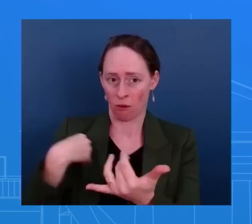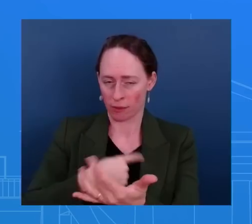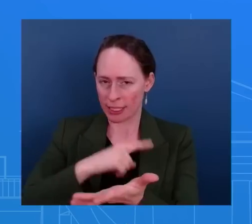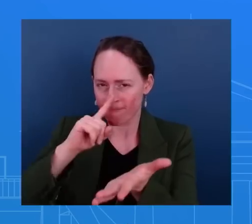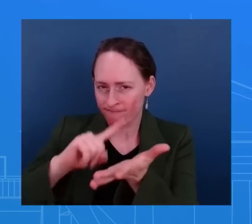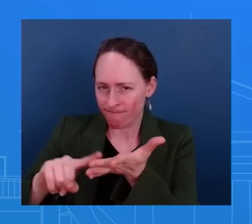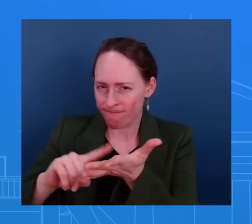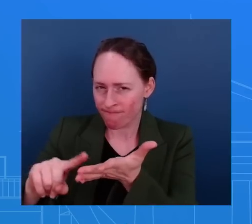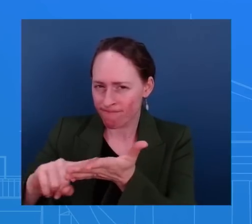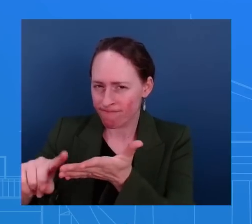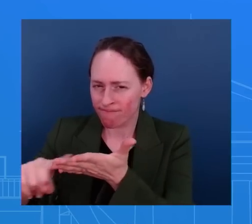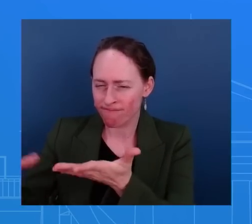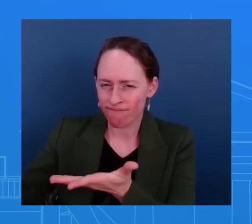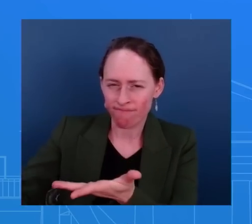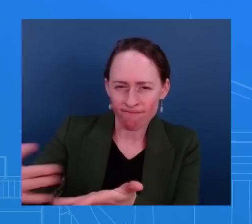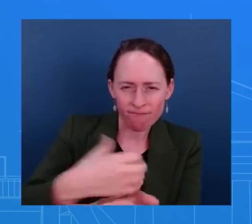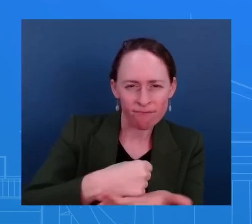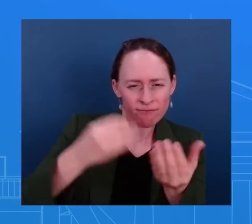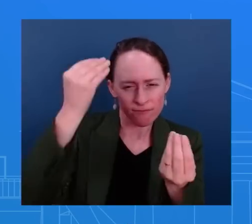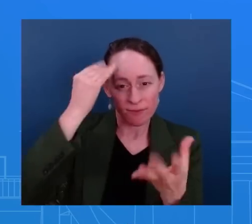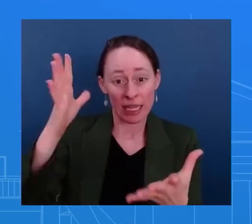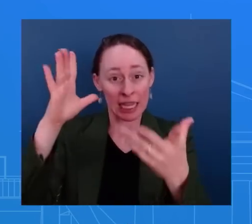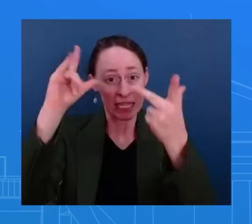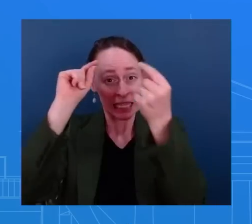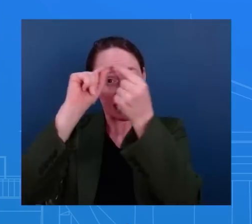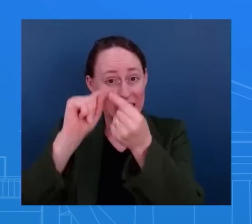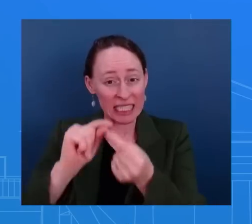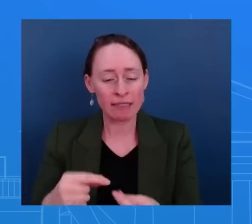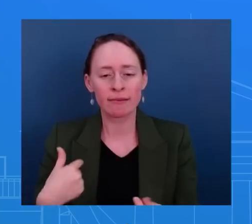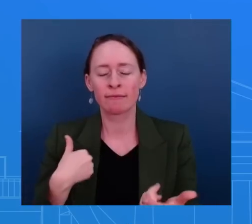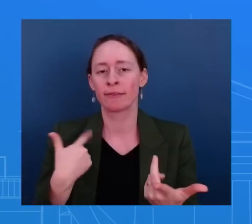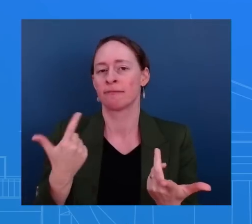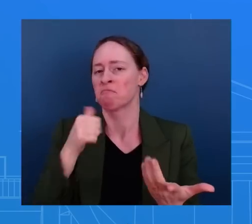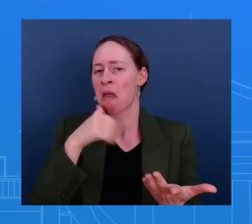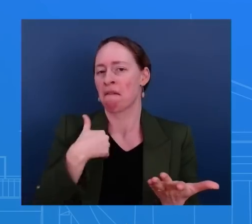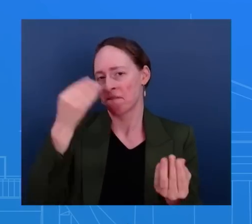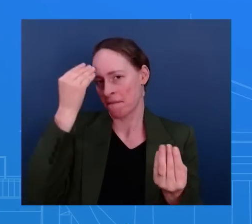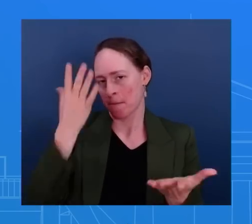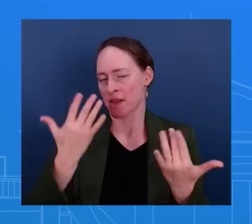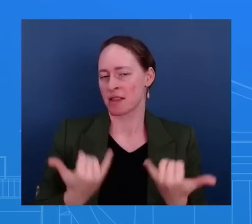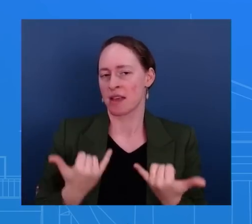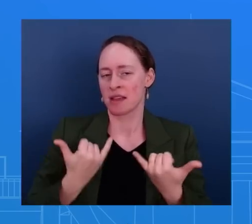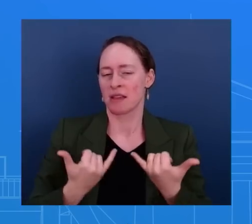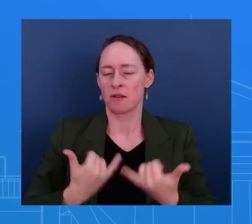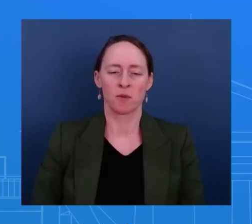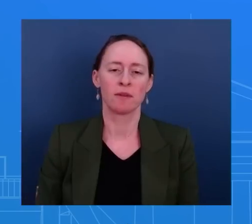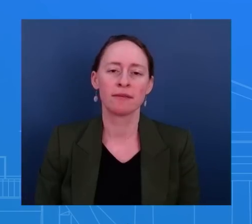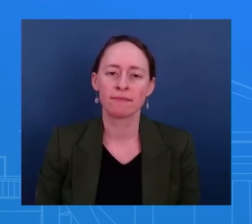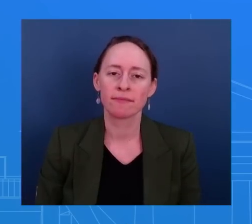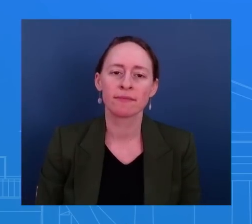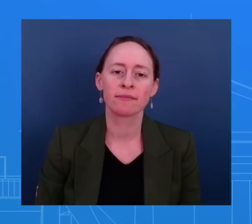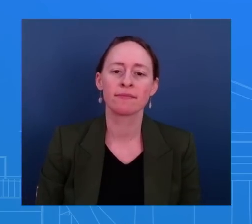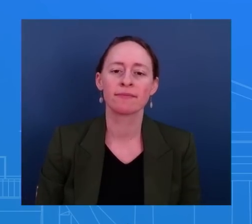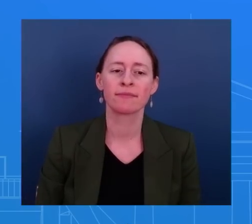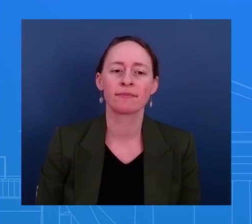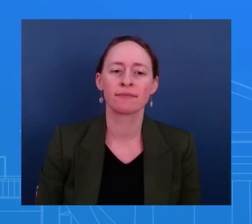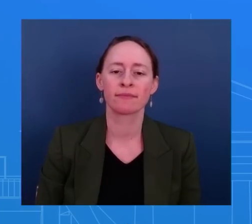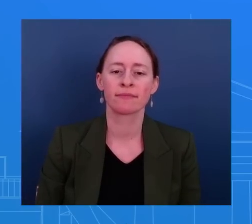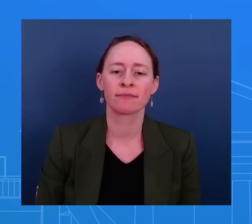that -- that will work out. The Press: Thank you. Ms. Jean-Pierre: Go ahead. The Press: Hi, Karine. Ms. Jean-Pierre: Hi. The Press: I have a legacy-related question. Ms. Jean-Pierre: Yeah.